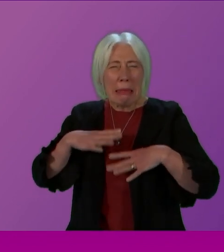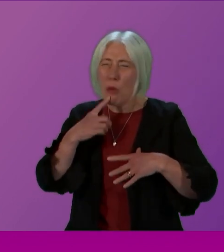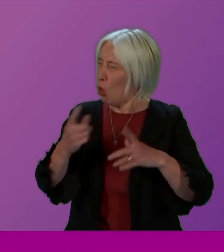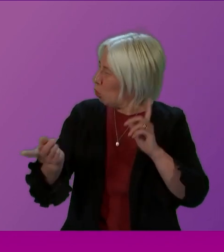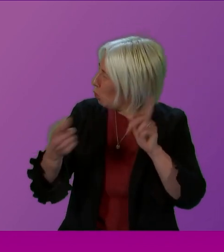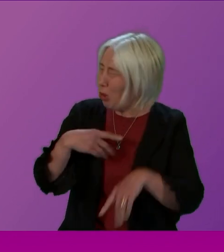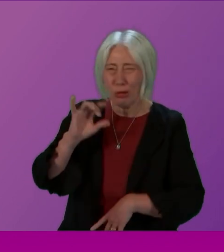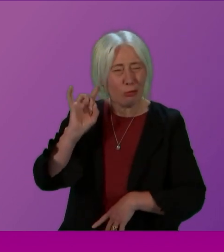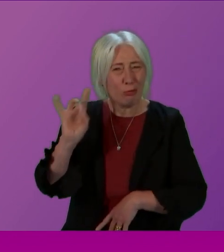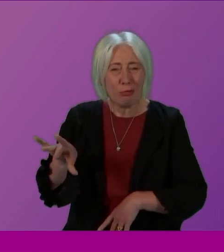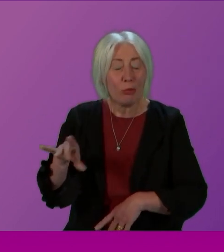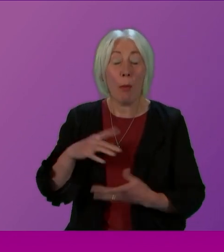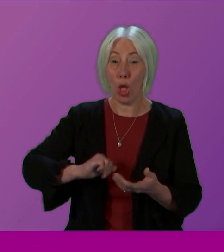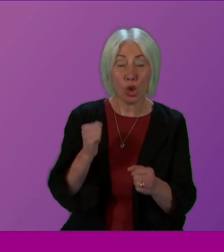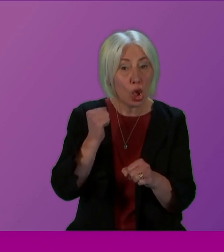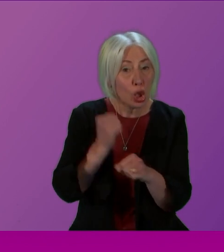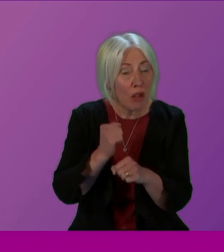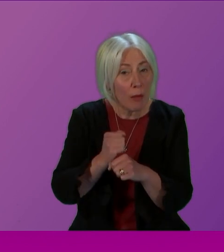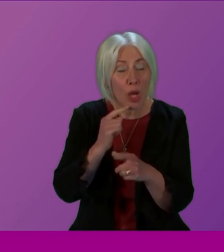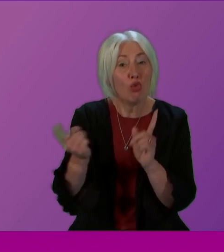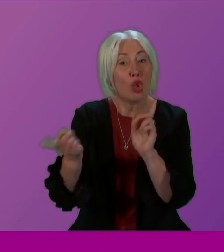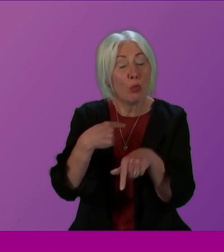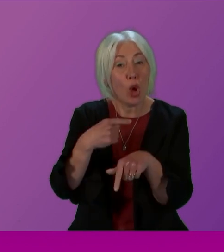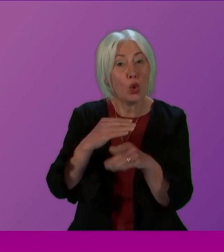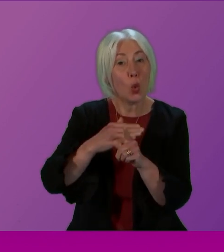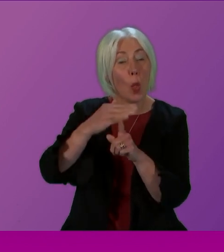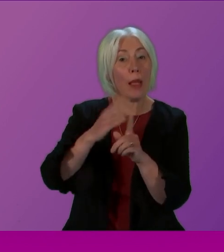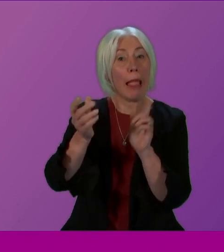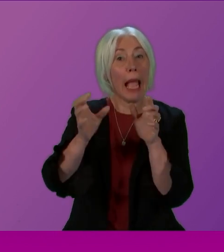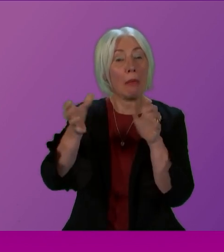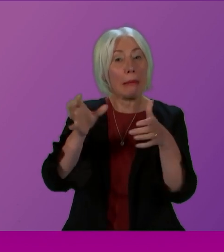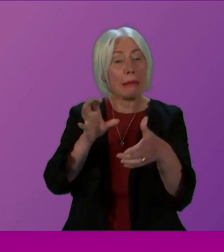In fact, the Scottish Government’s response to the climate emergency shows seven out of